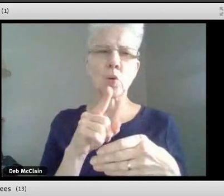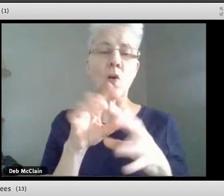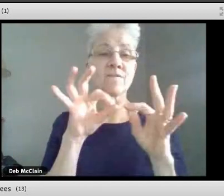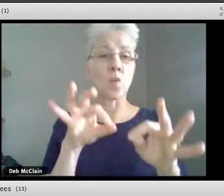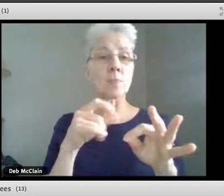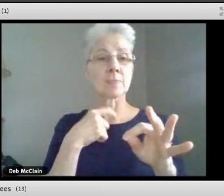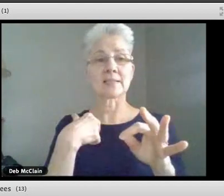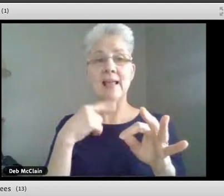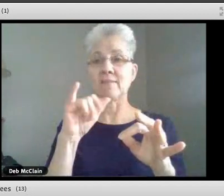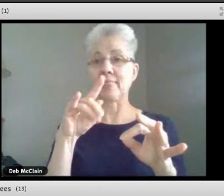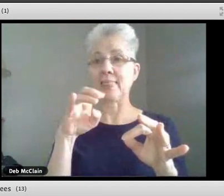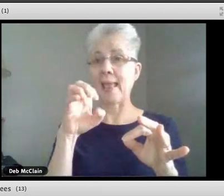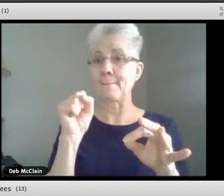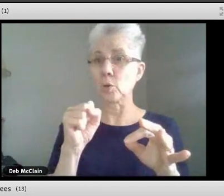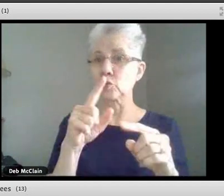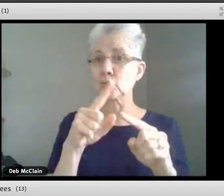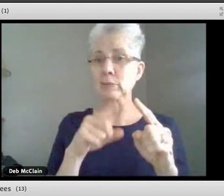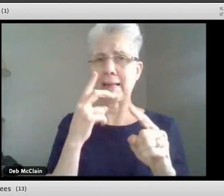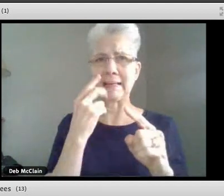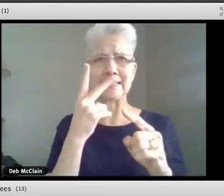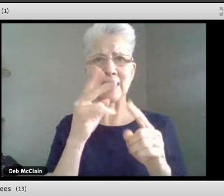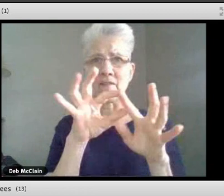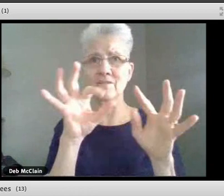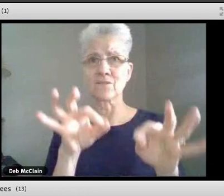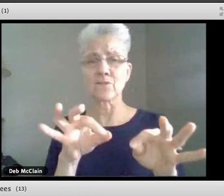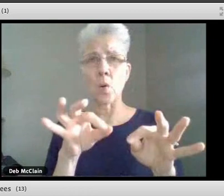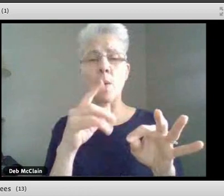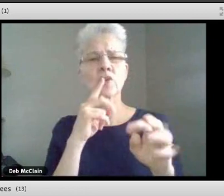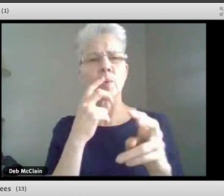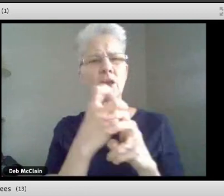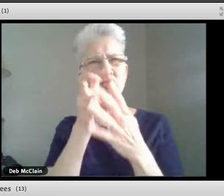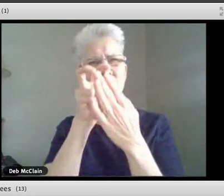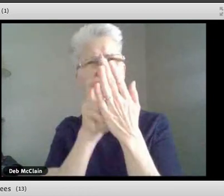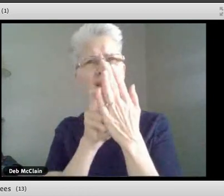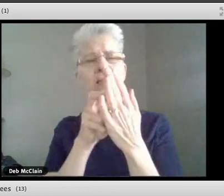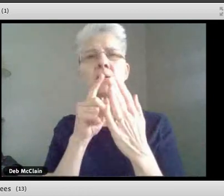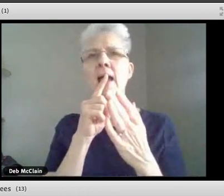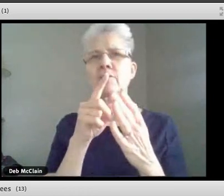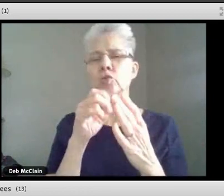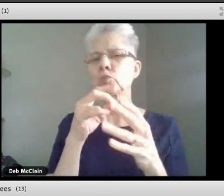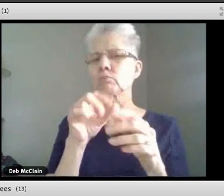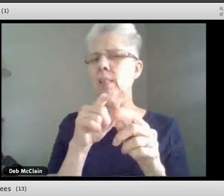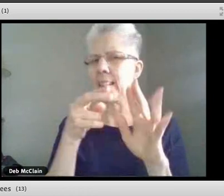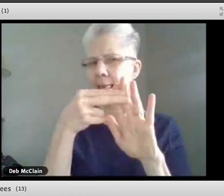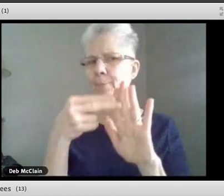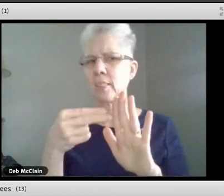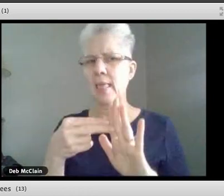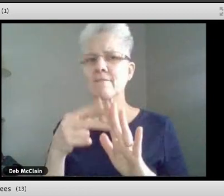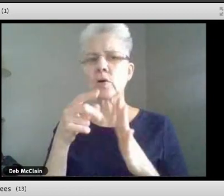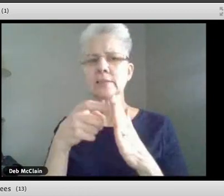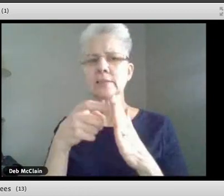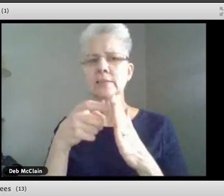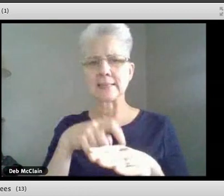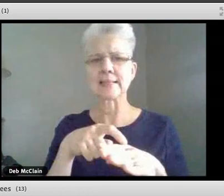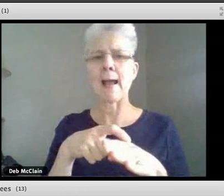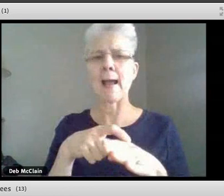it's going to be hard to fill out, and also extend the time if it's a timed form. So how can you check for all these things,